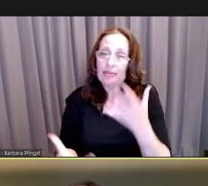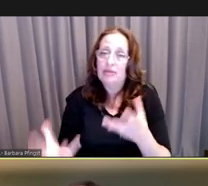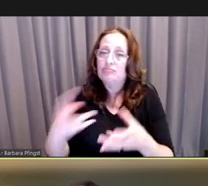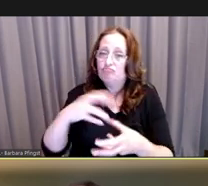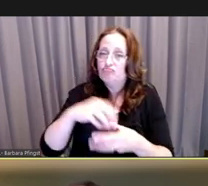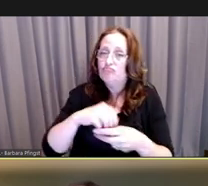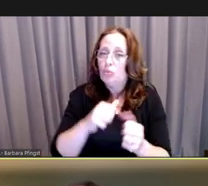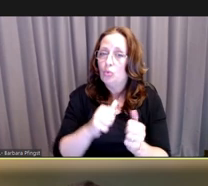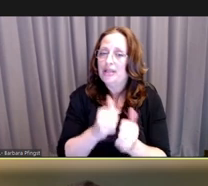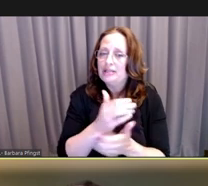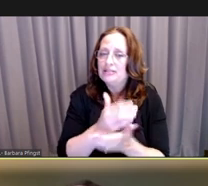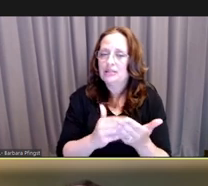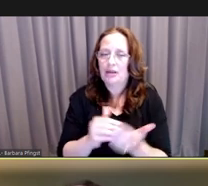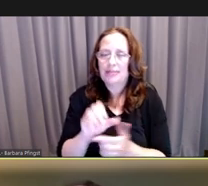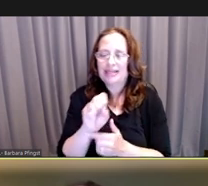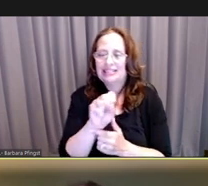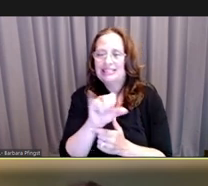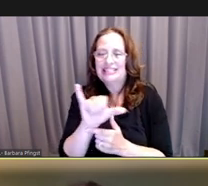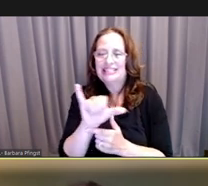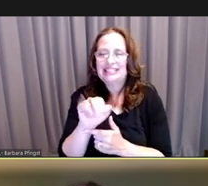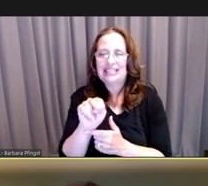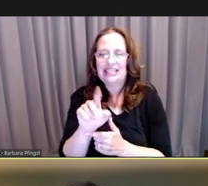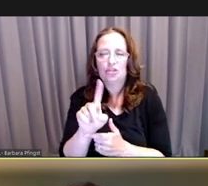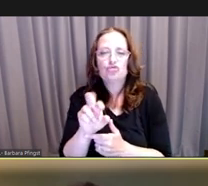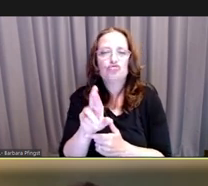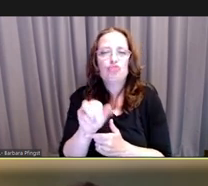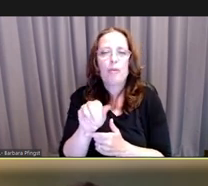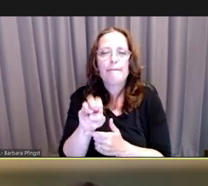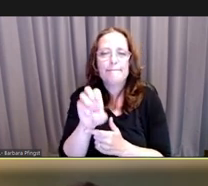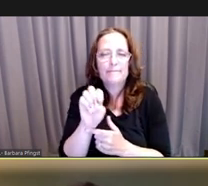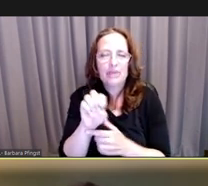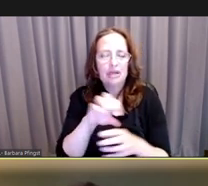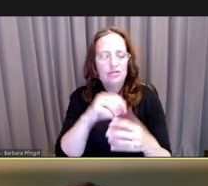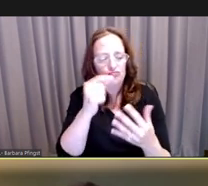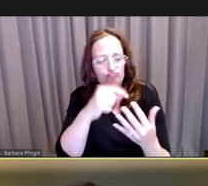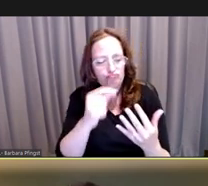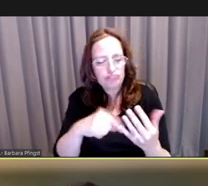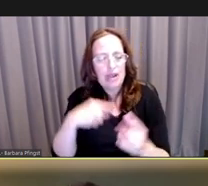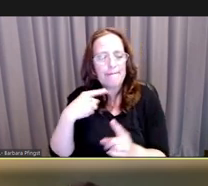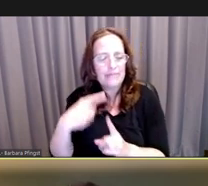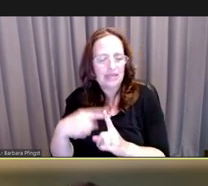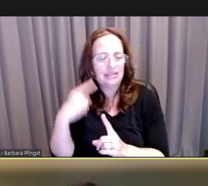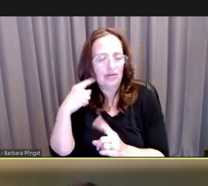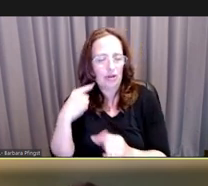And each of these can be inherited in different ways. And we'll talk a little bit about this,